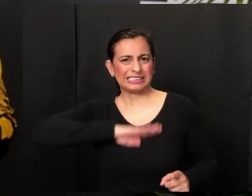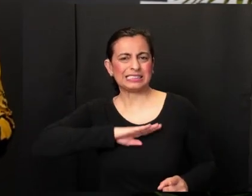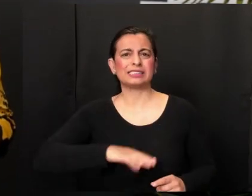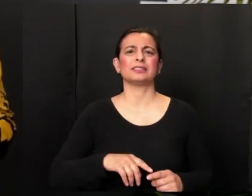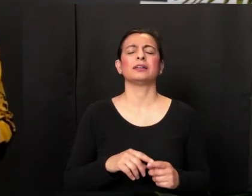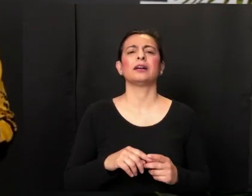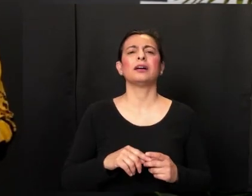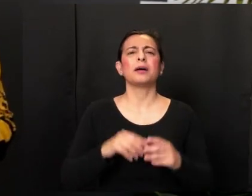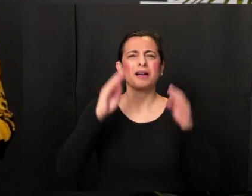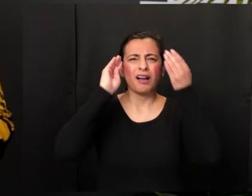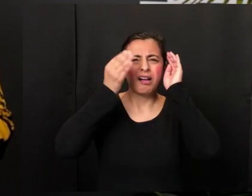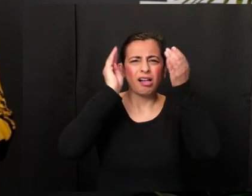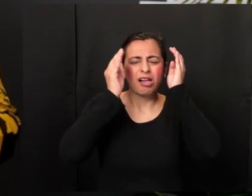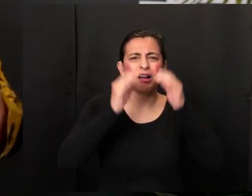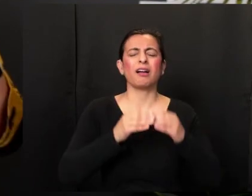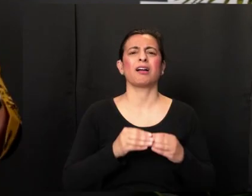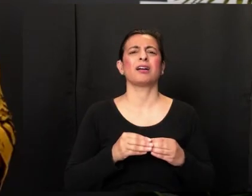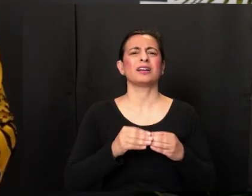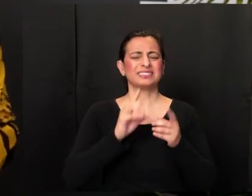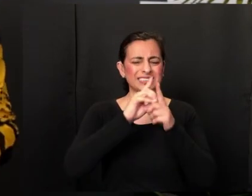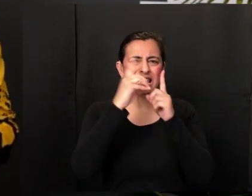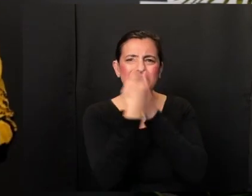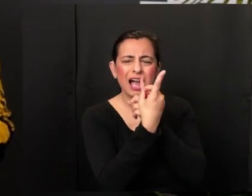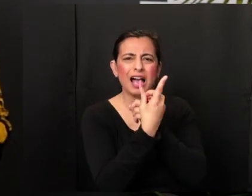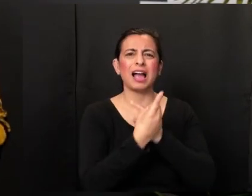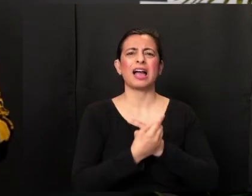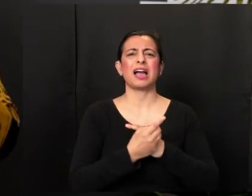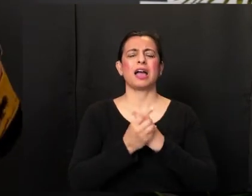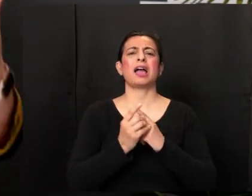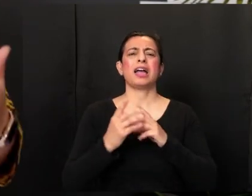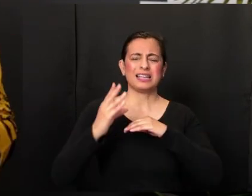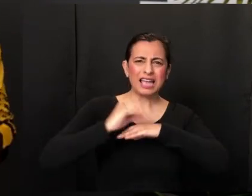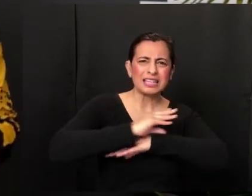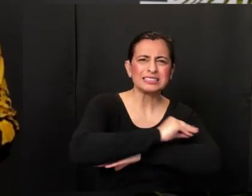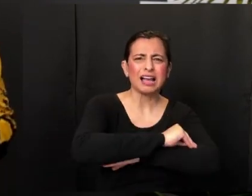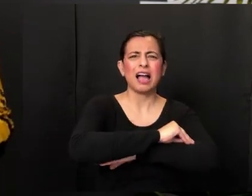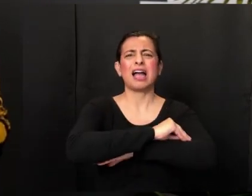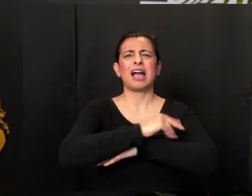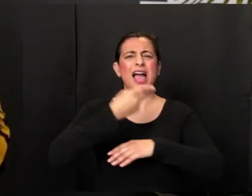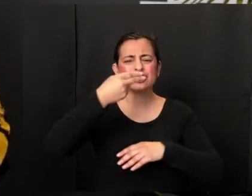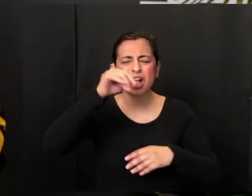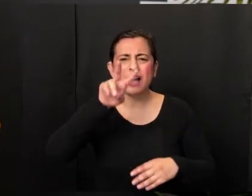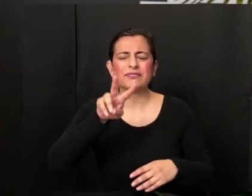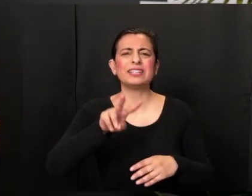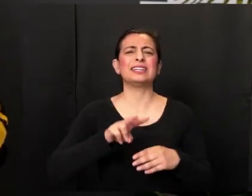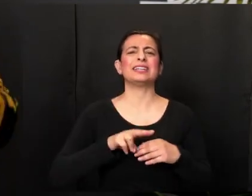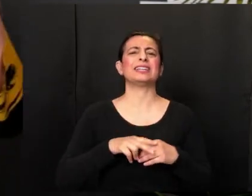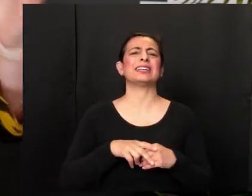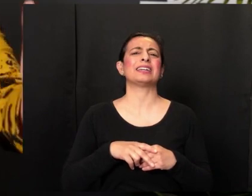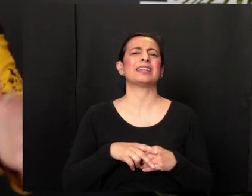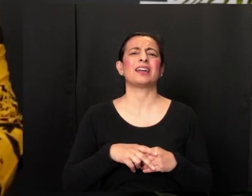autism spectrum disorder, anxiety, depression, cancer, HIV, AIDS, addiction,